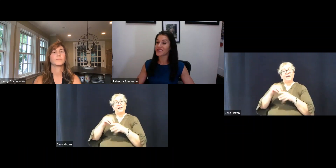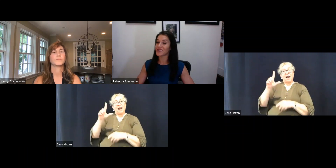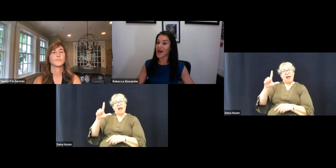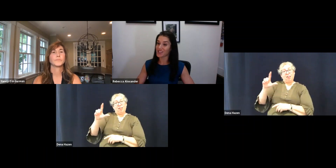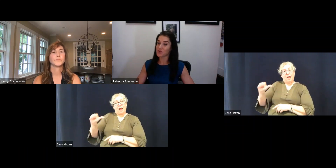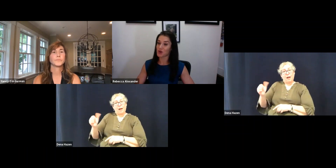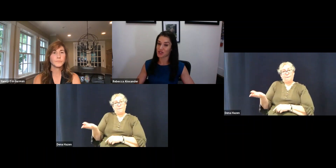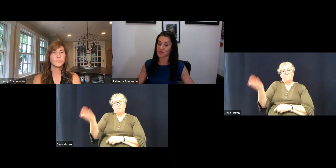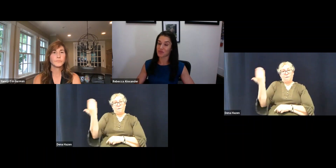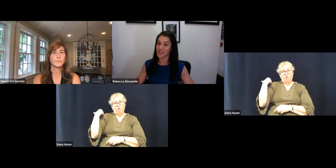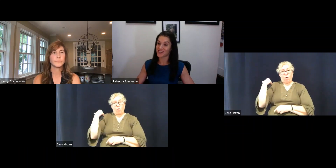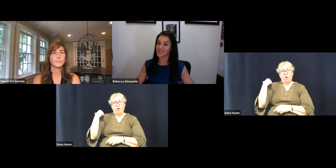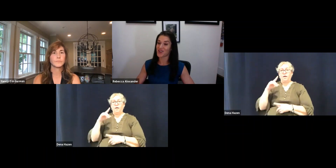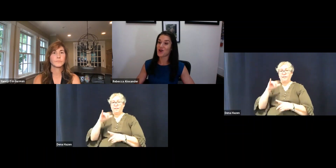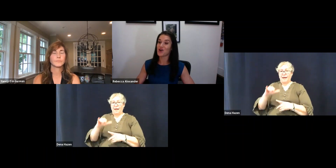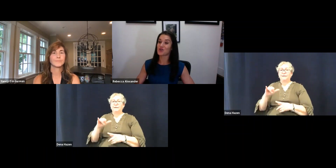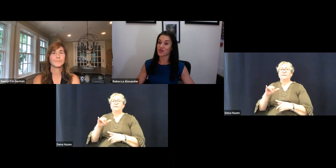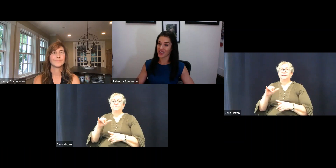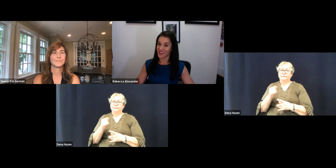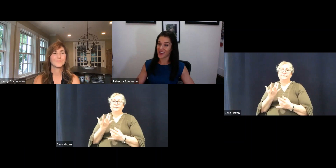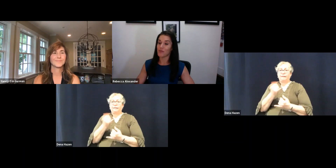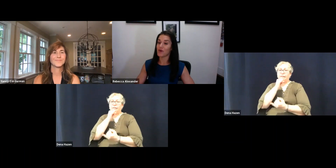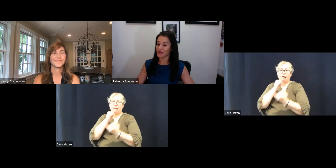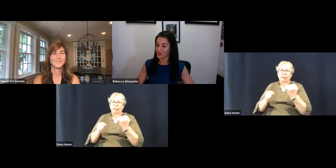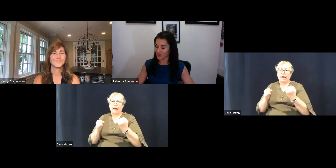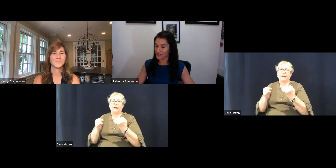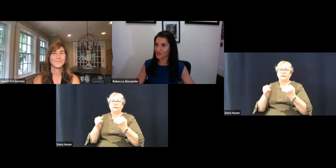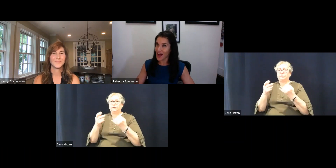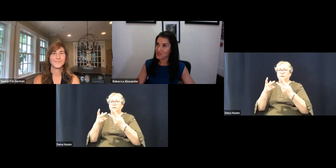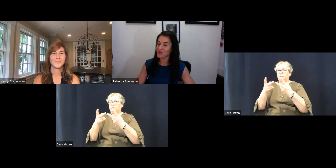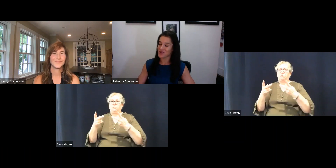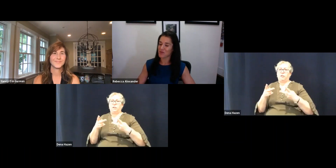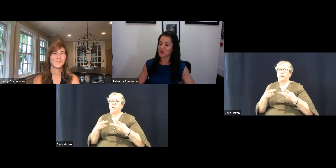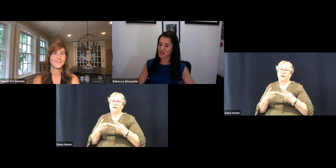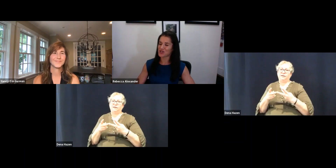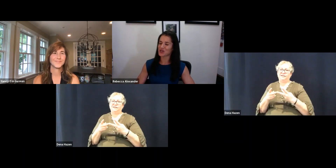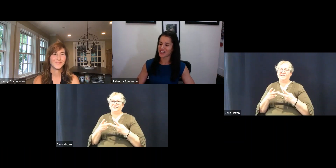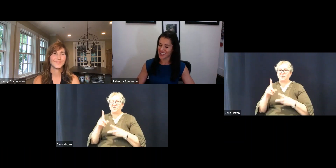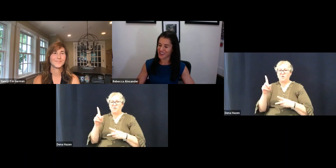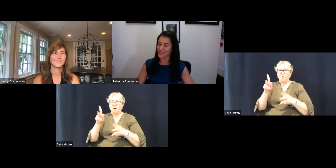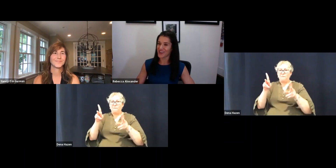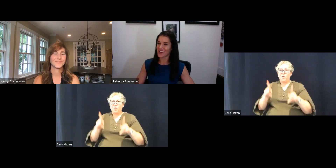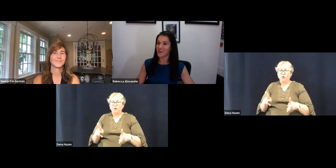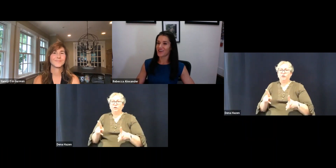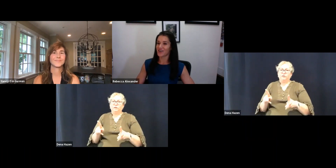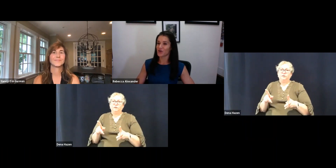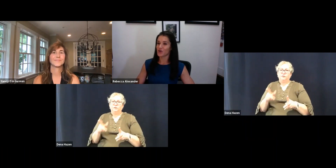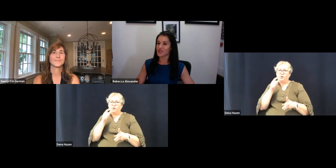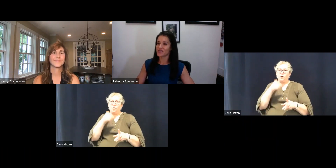the last place a person should live who is